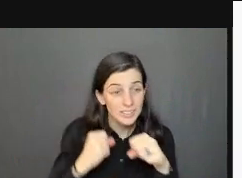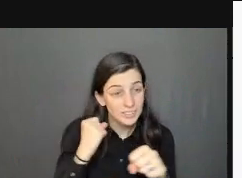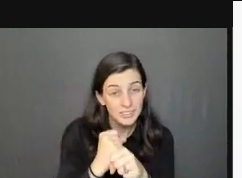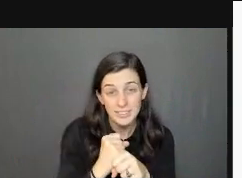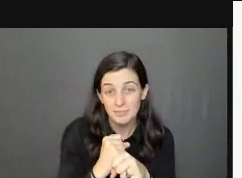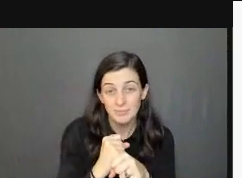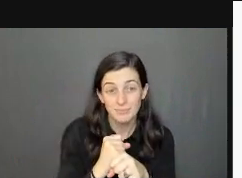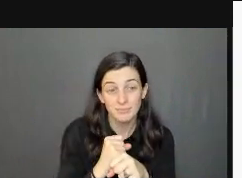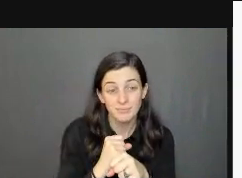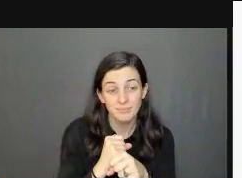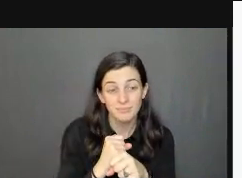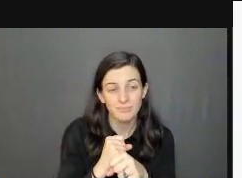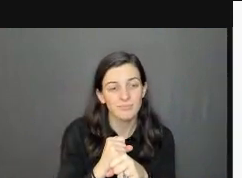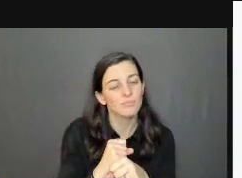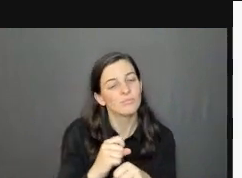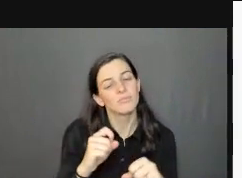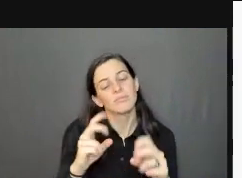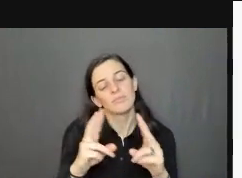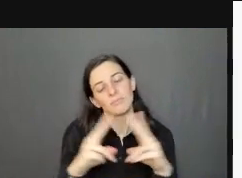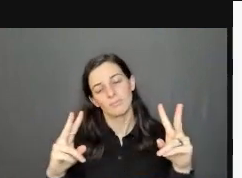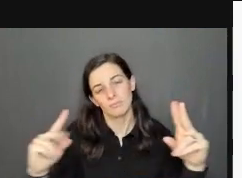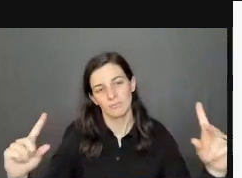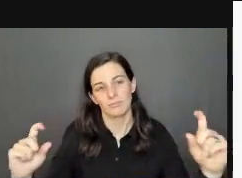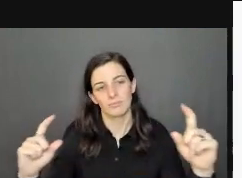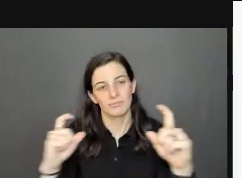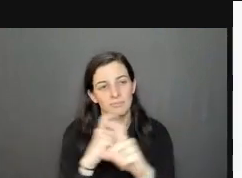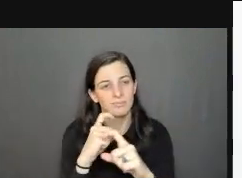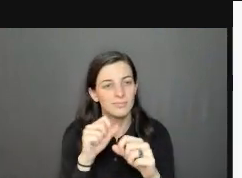This is very complex software that updates regularly.